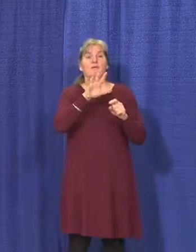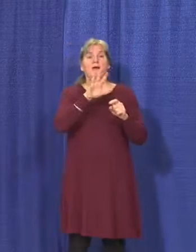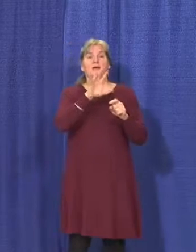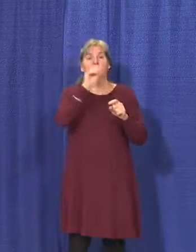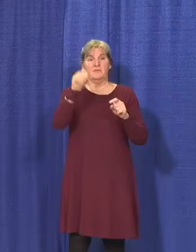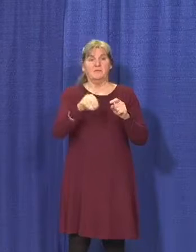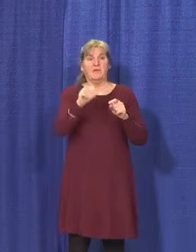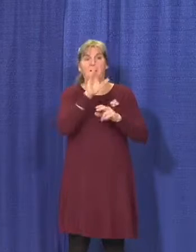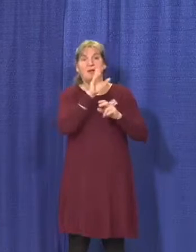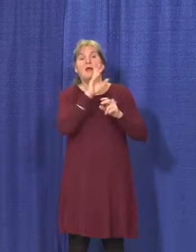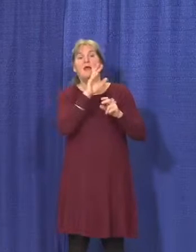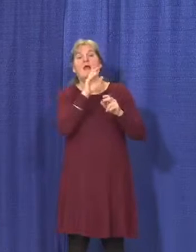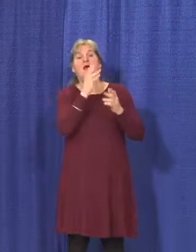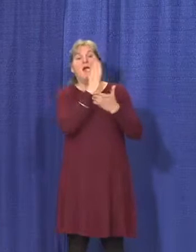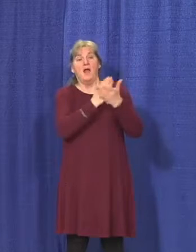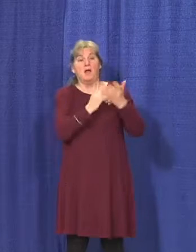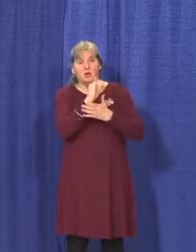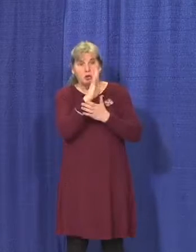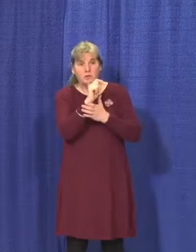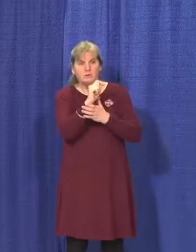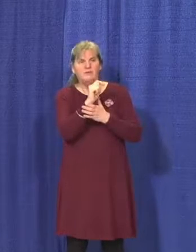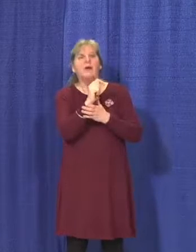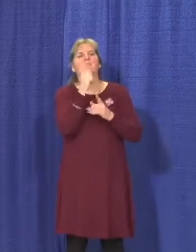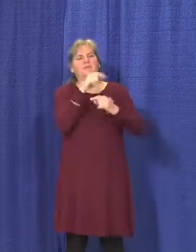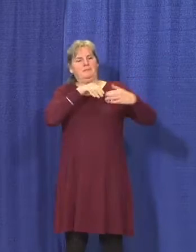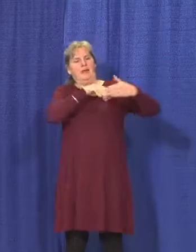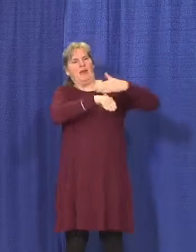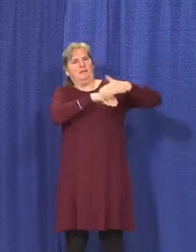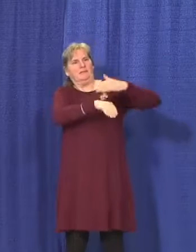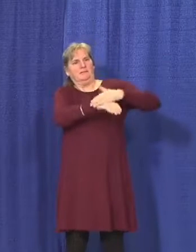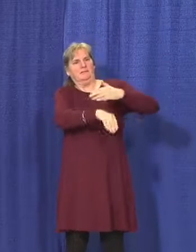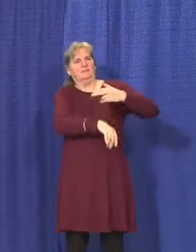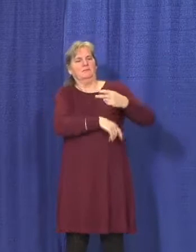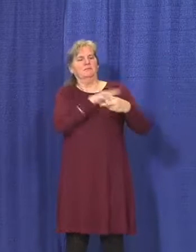accessible. And for energy, they have to be at least greenhouse gas